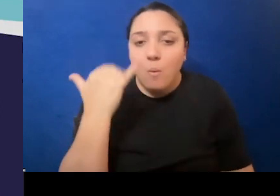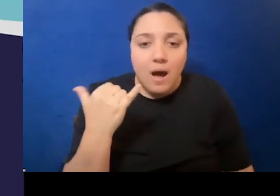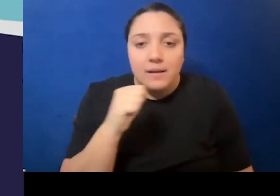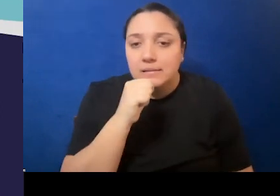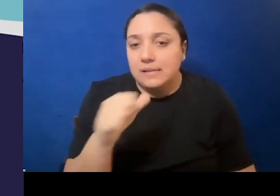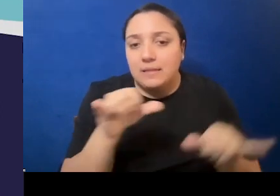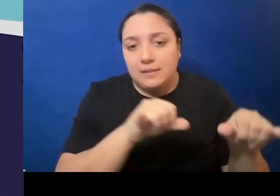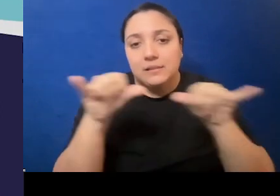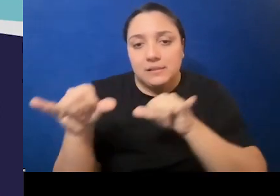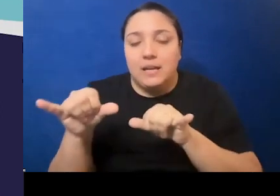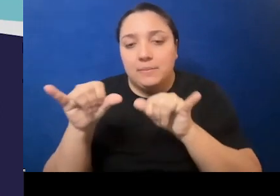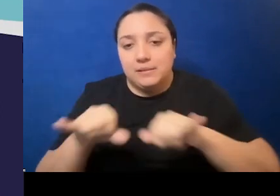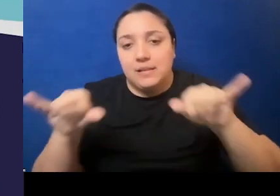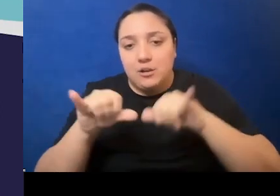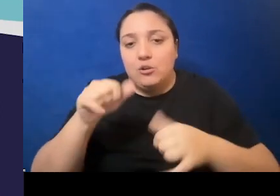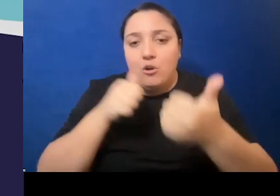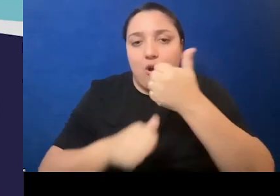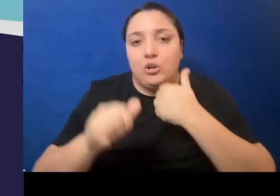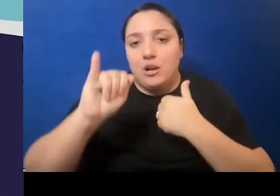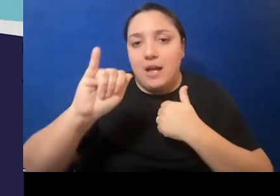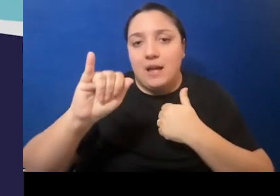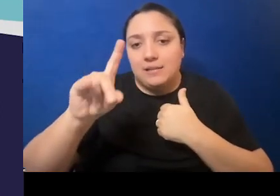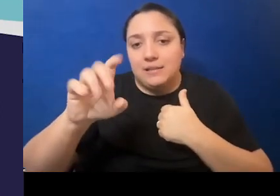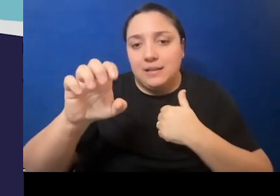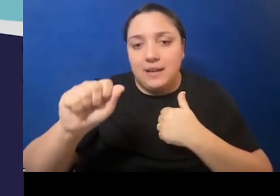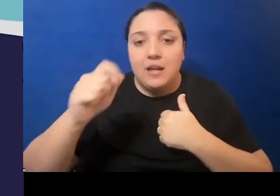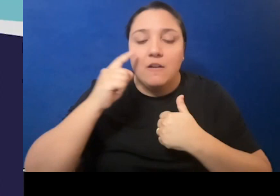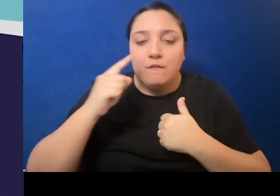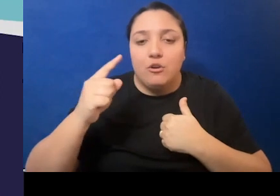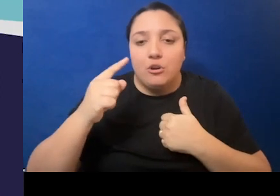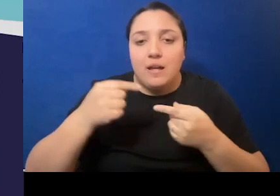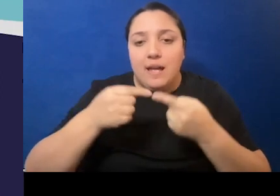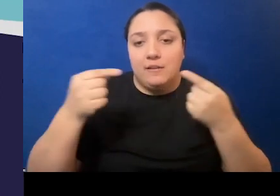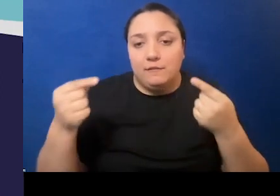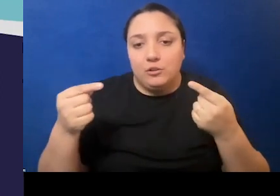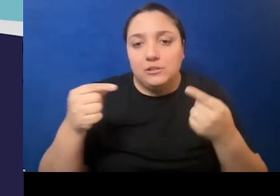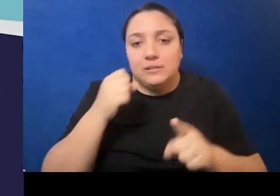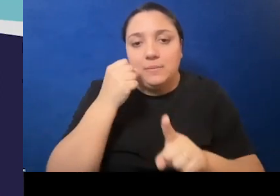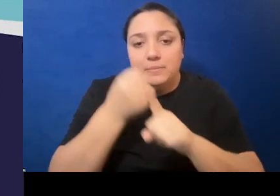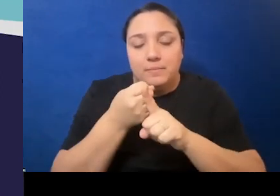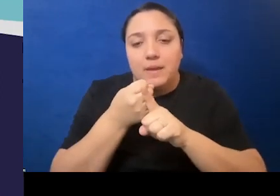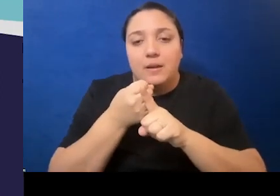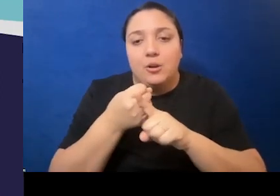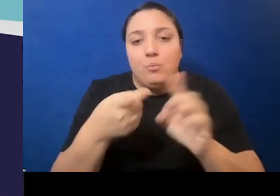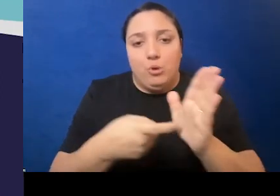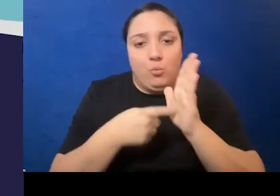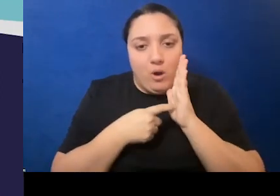A STUDENT WITH GOOD GRADES CAN QUALIFY.